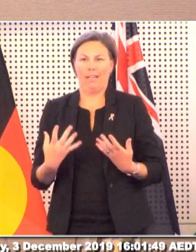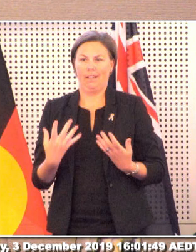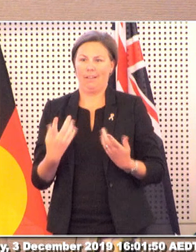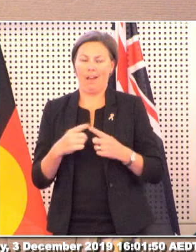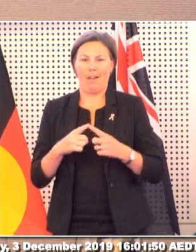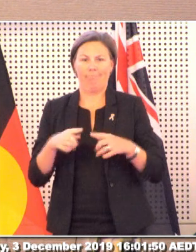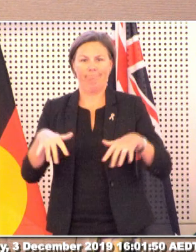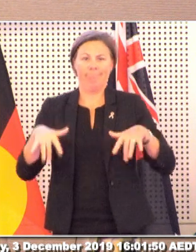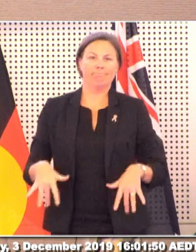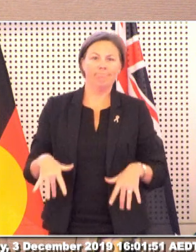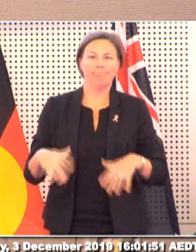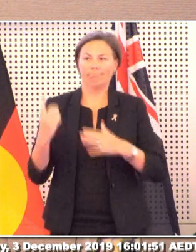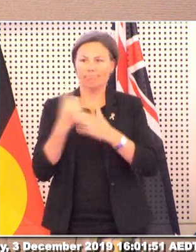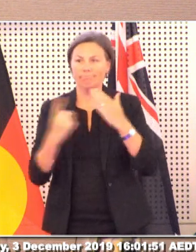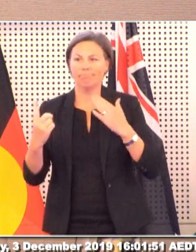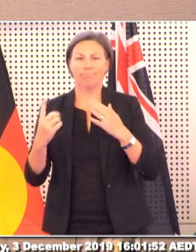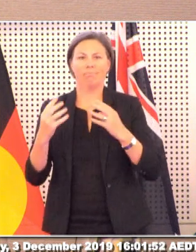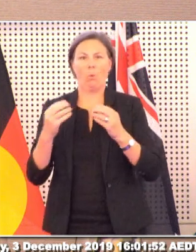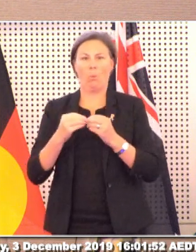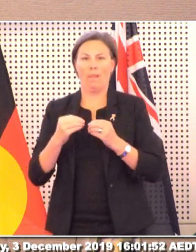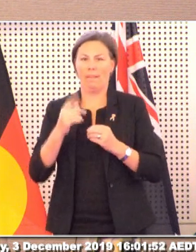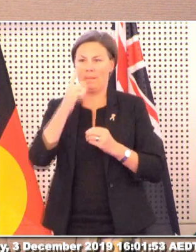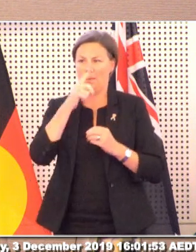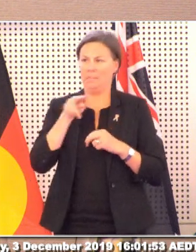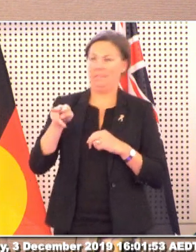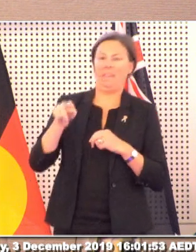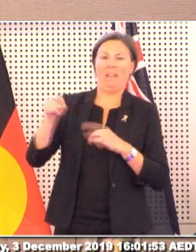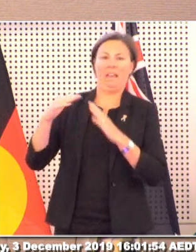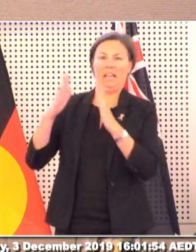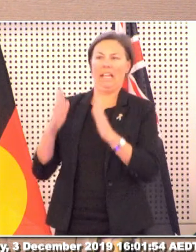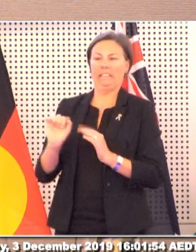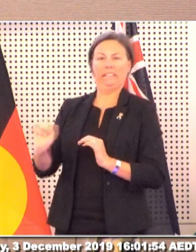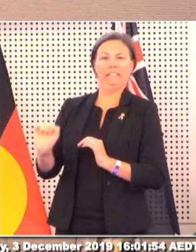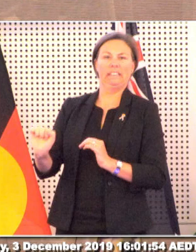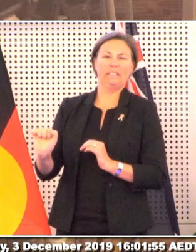of stigma about the houses. Yes.